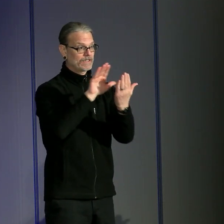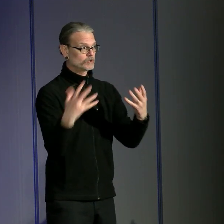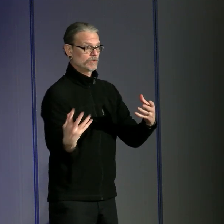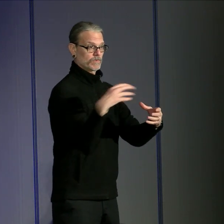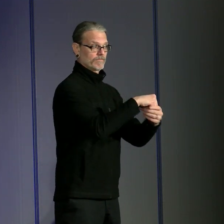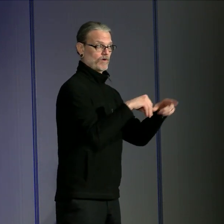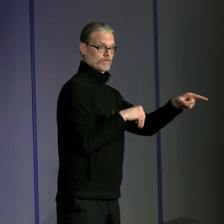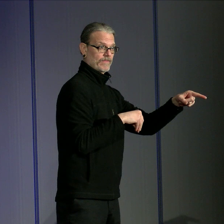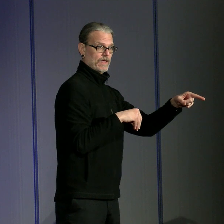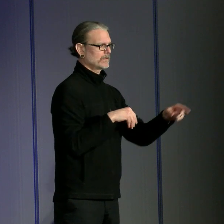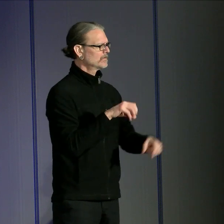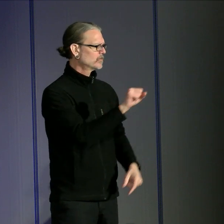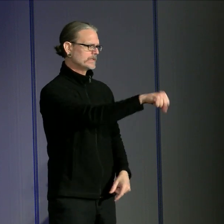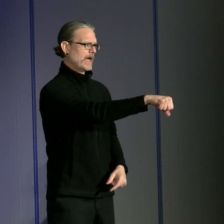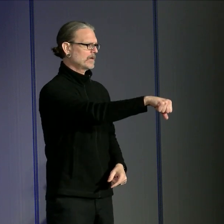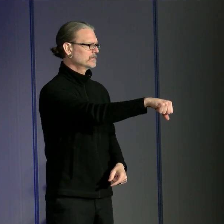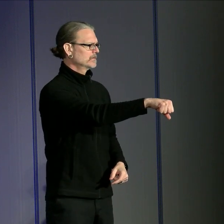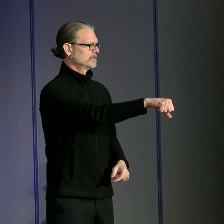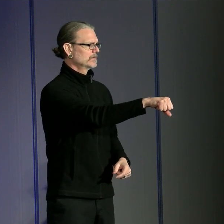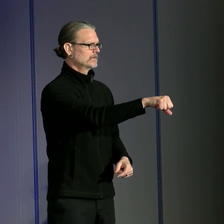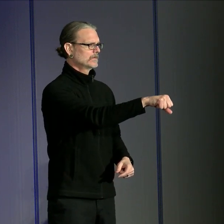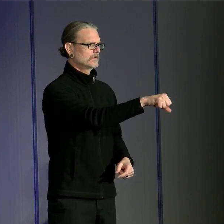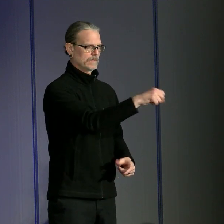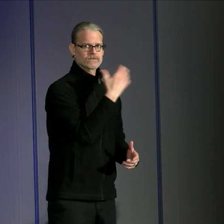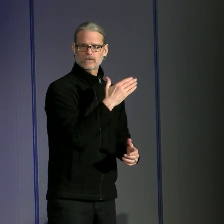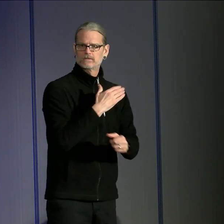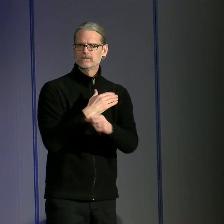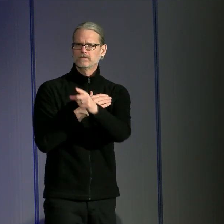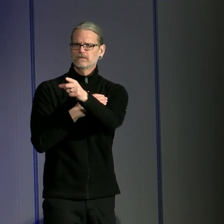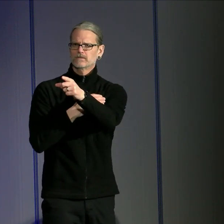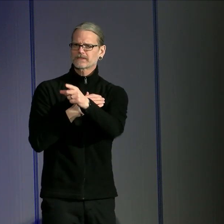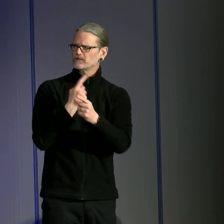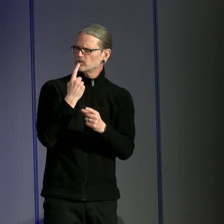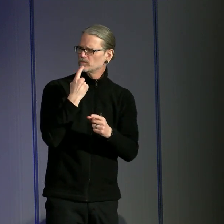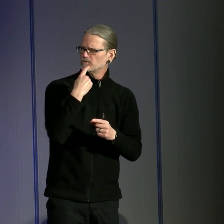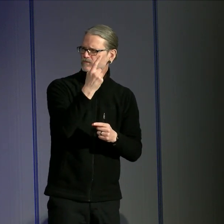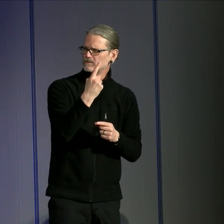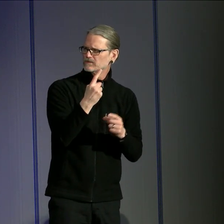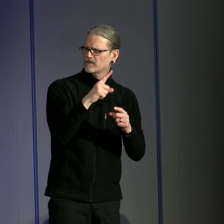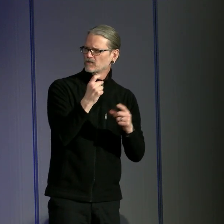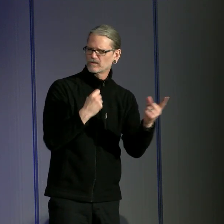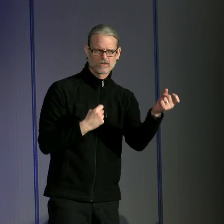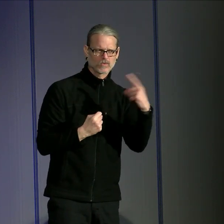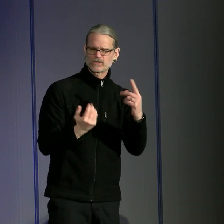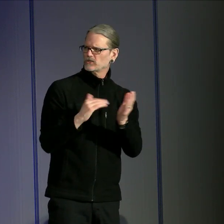And it's a very good way. Can you repeat the question? Yes, of course.